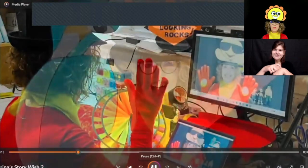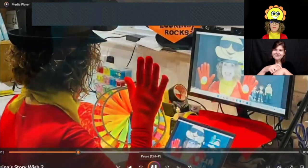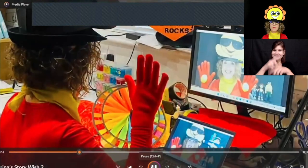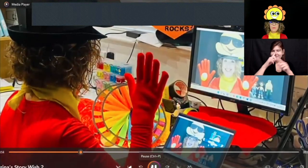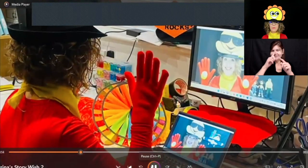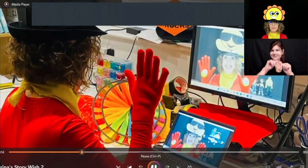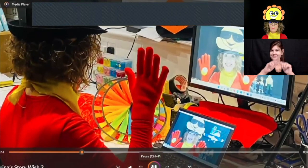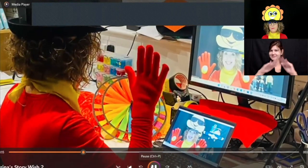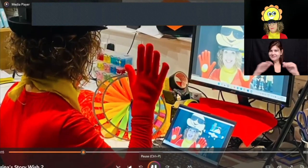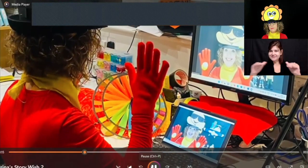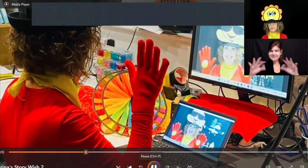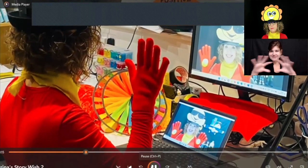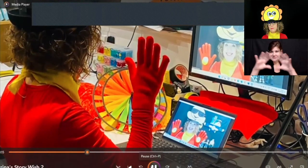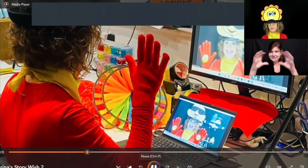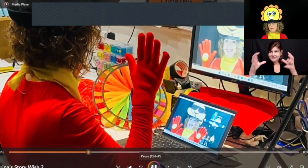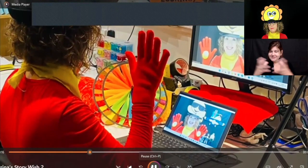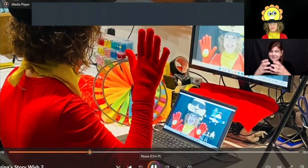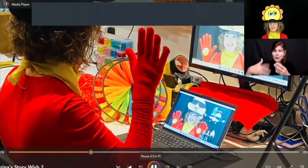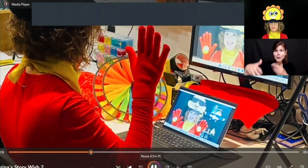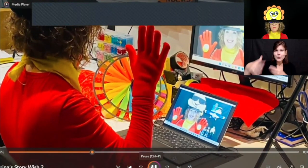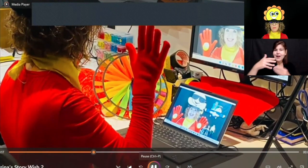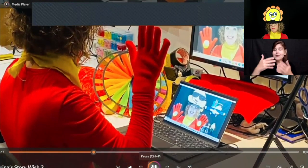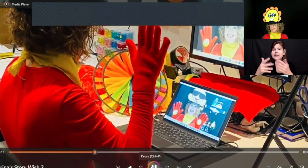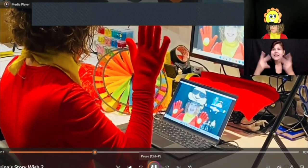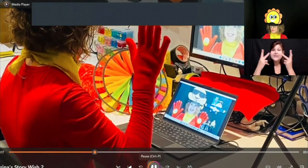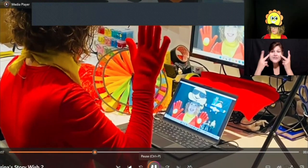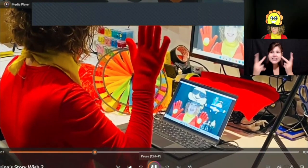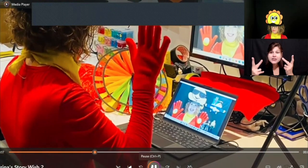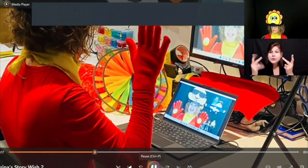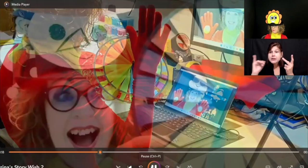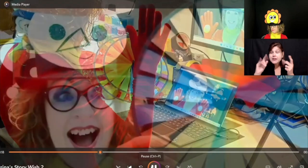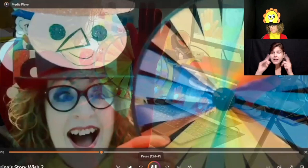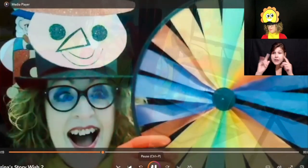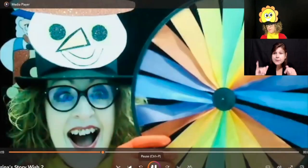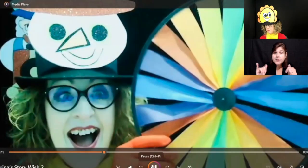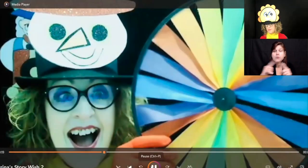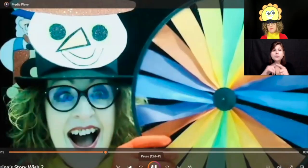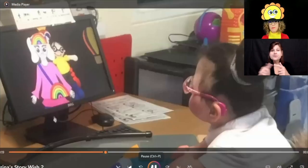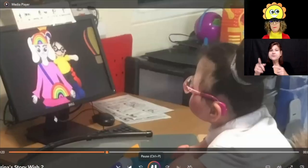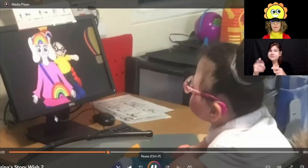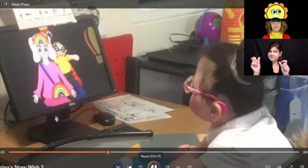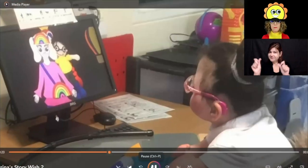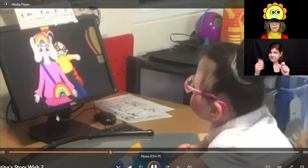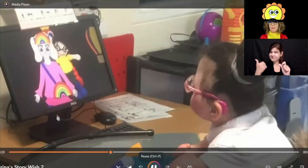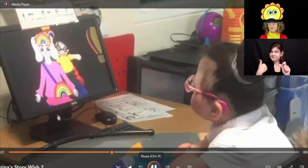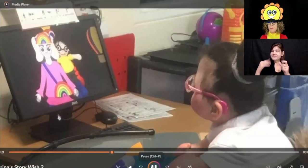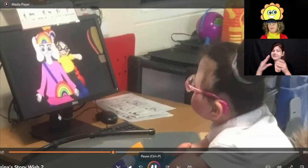with any sort of visual impairment, and beyond, to get the opportunity to experience Gwyn's productions.